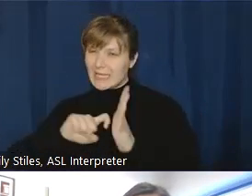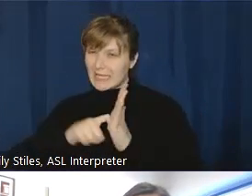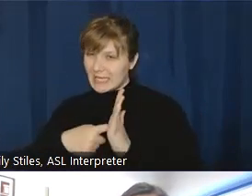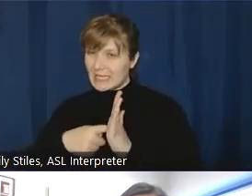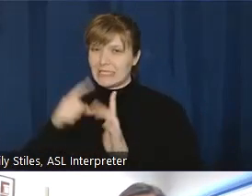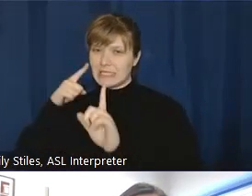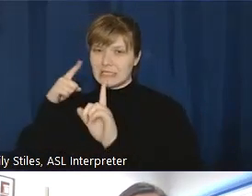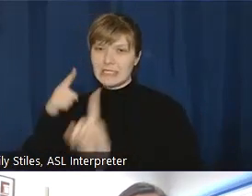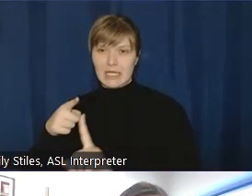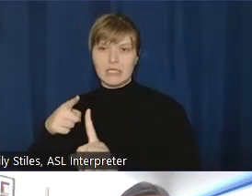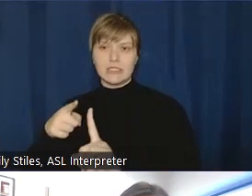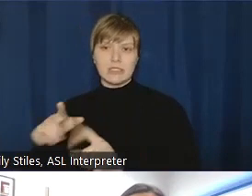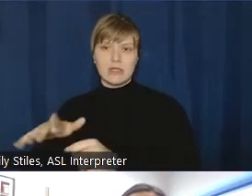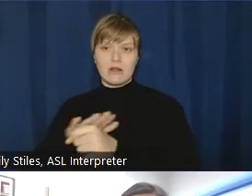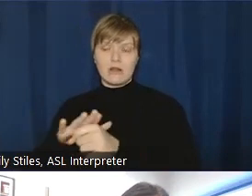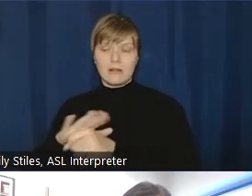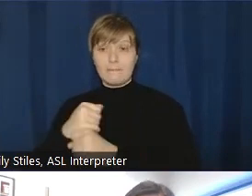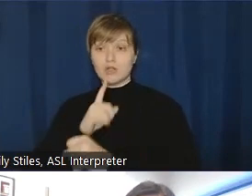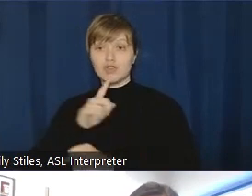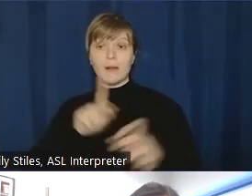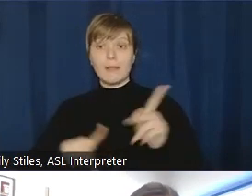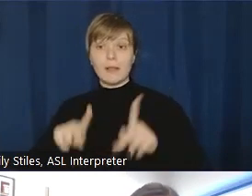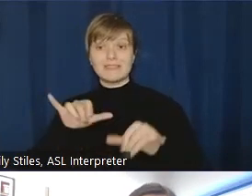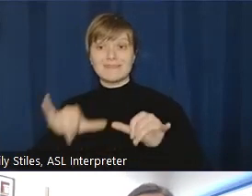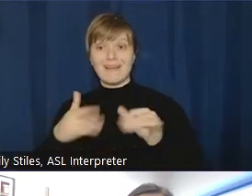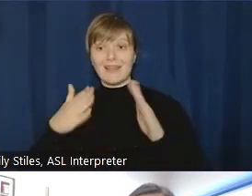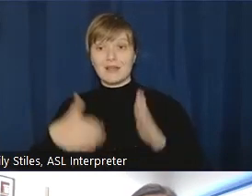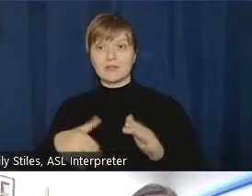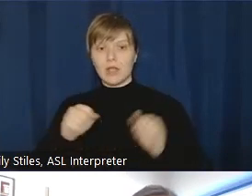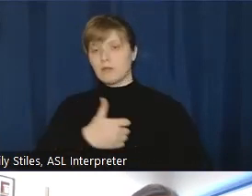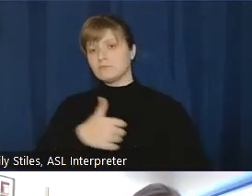people staying at the shelter can get to Walmart. As well as medical